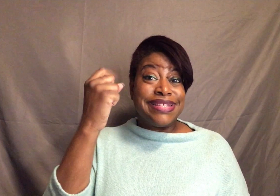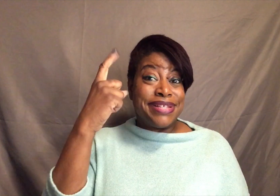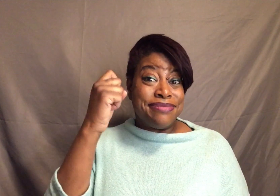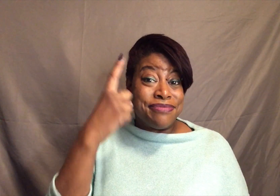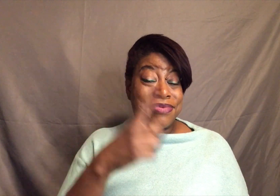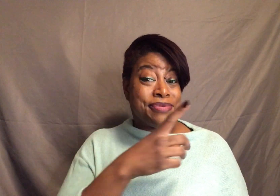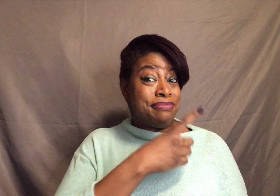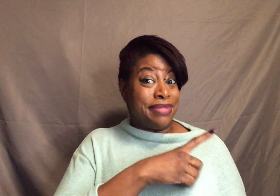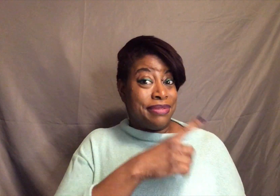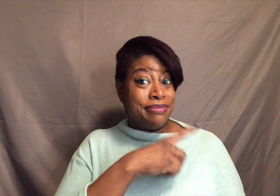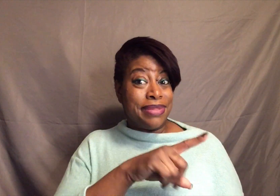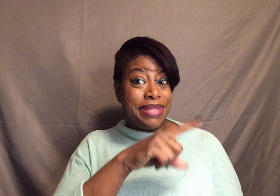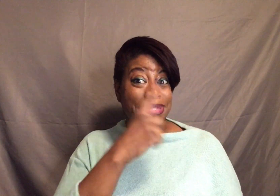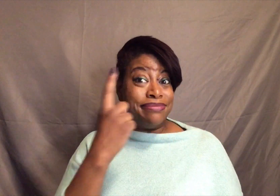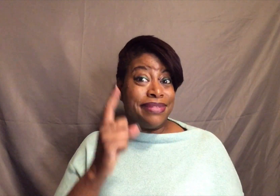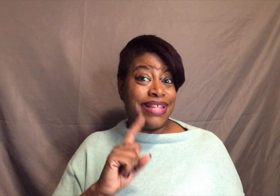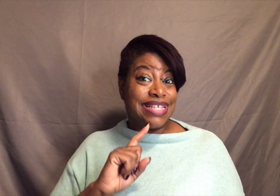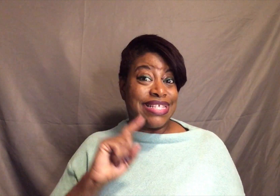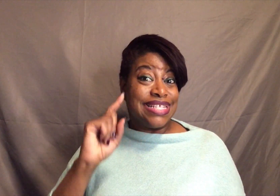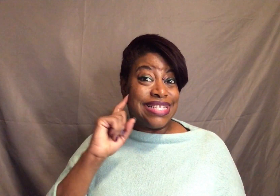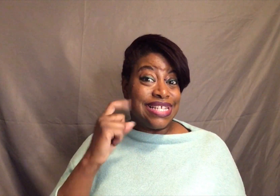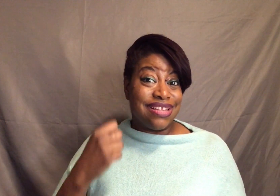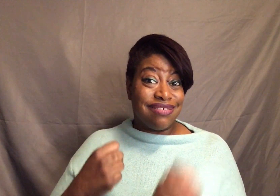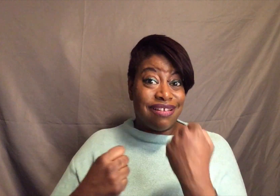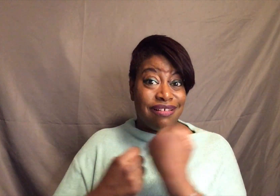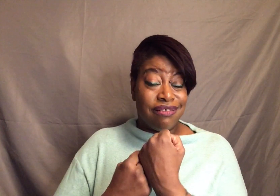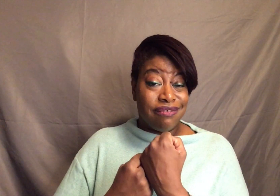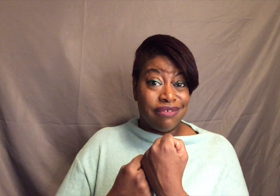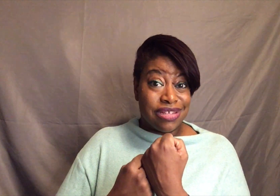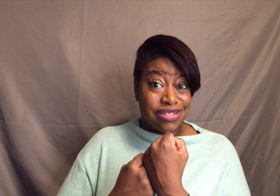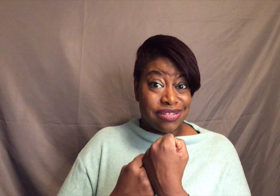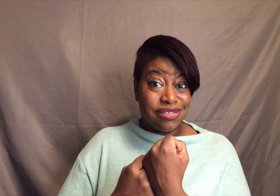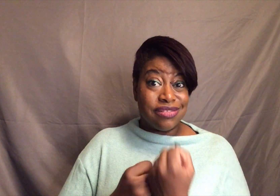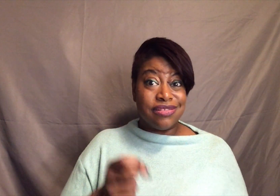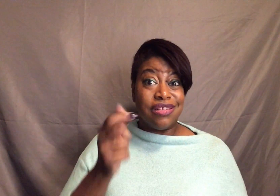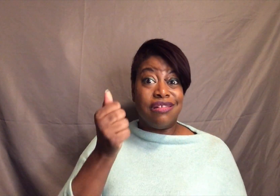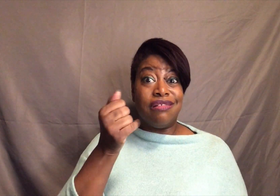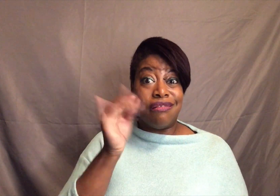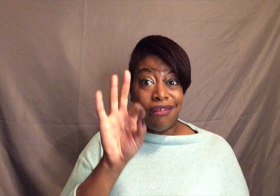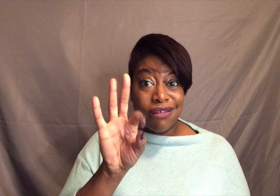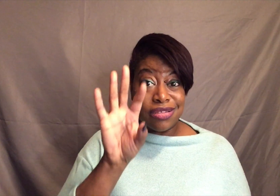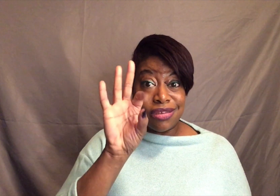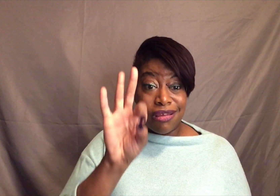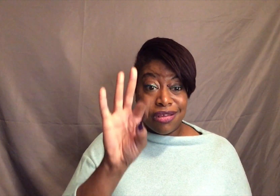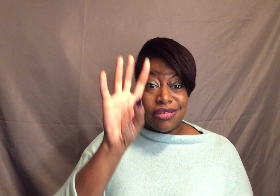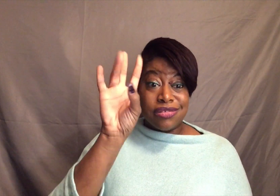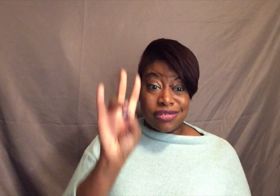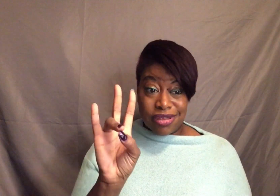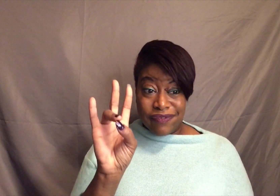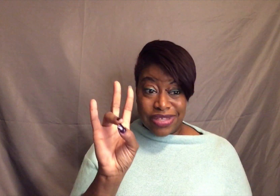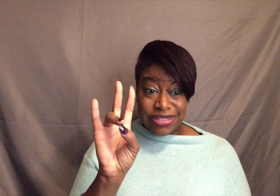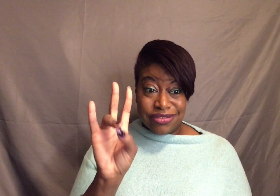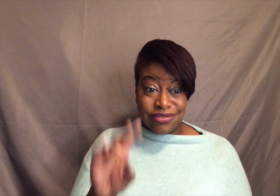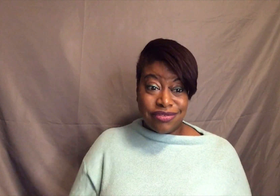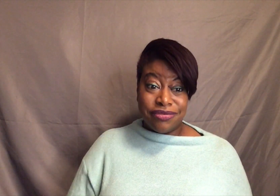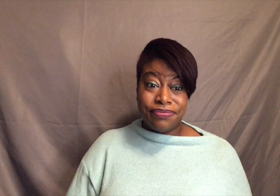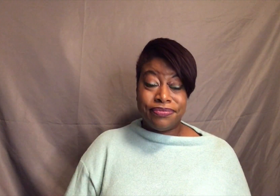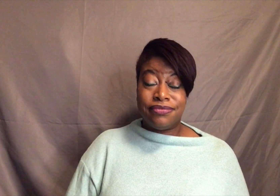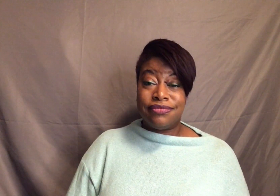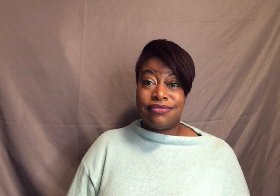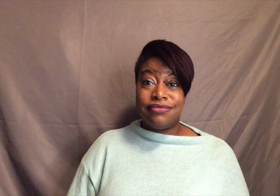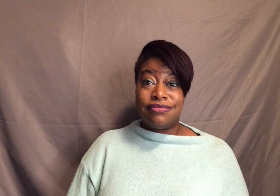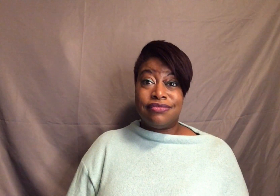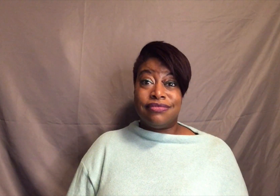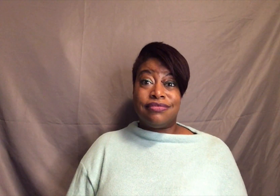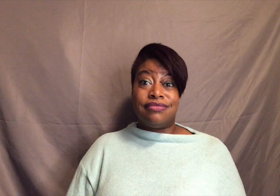had been recognized when the MSP Black Deaf Advocates was established in 1997.